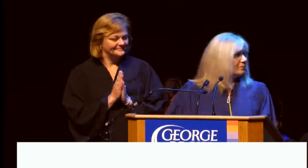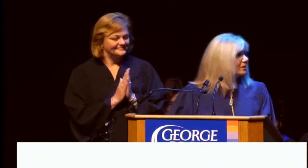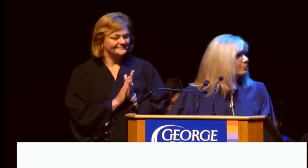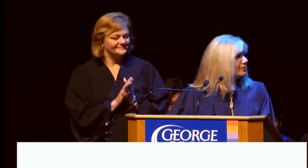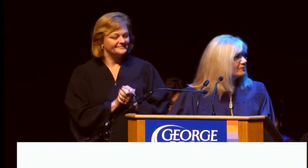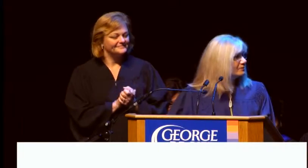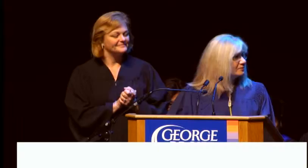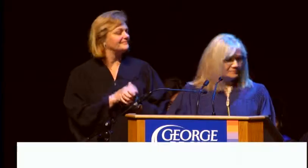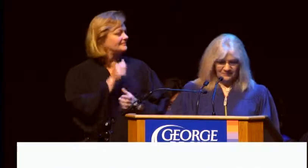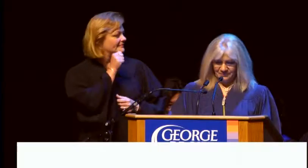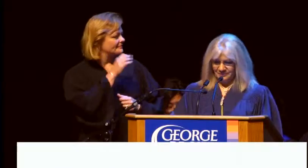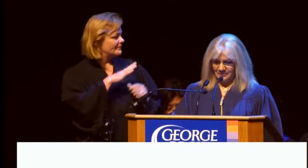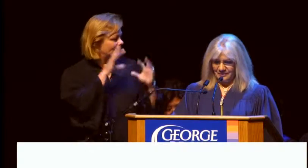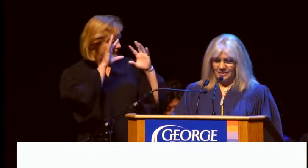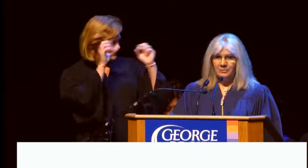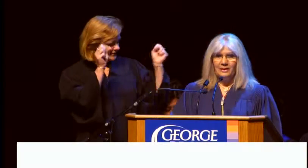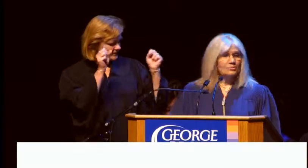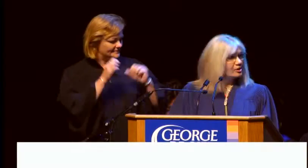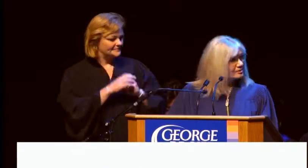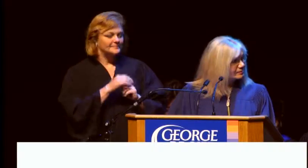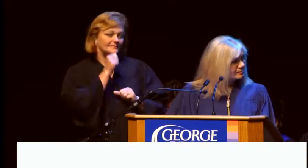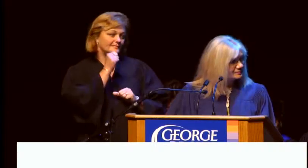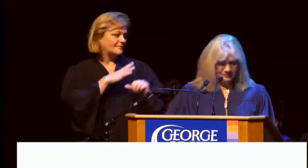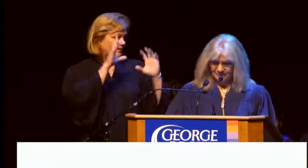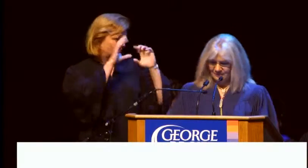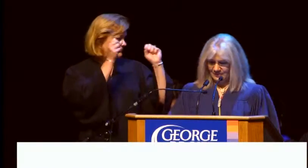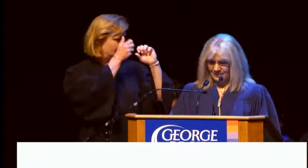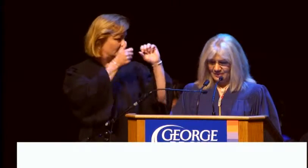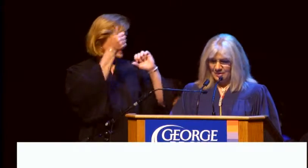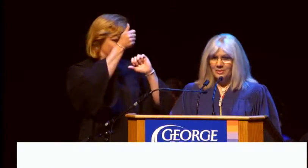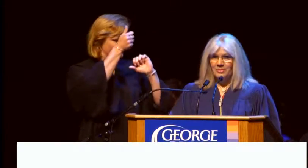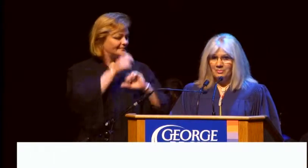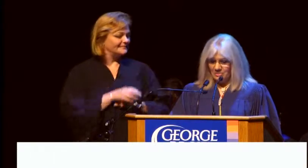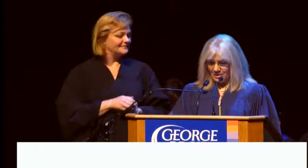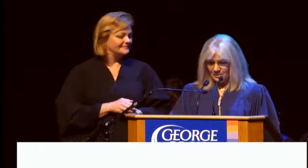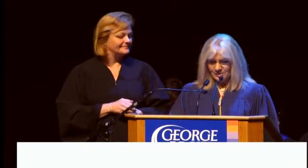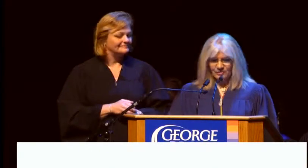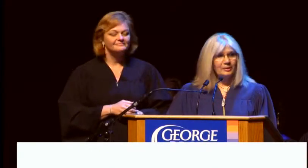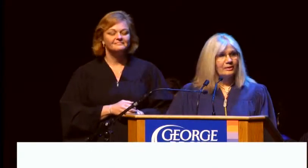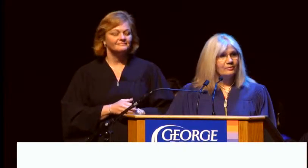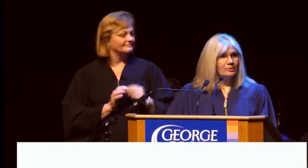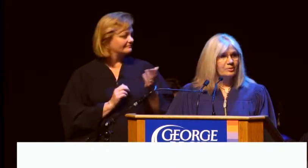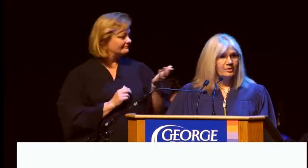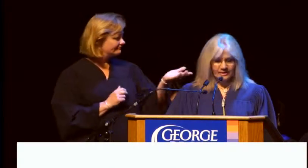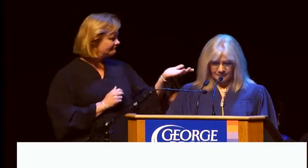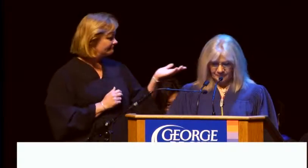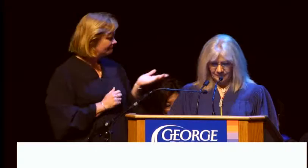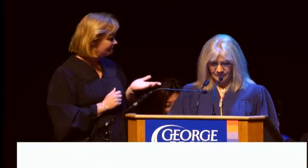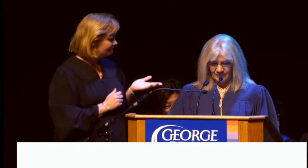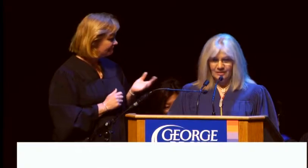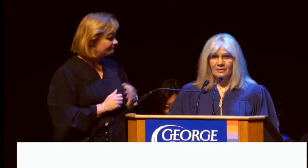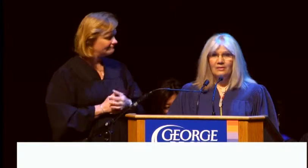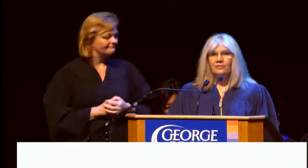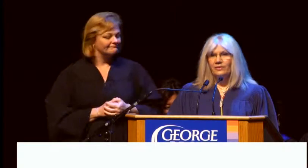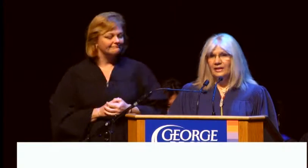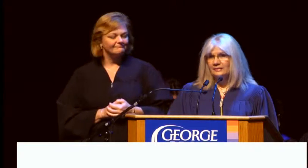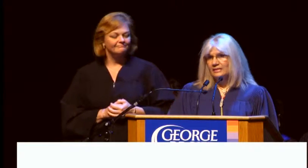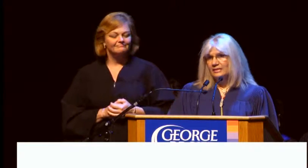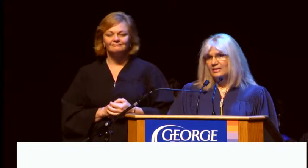MADAME PRESIDENT, MADAME CHANCELLOR, MEMBERS OF THE PLATFORM PARTY, FACULTY